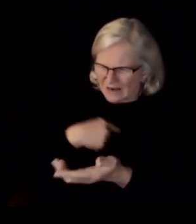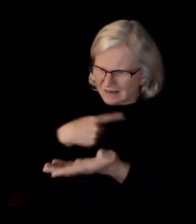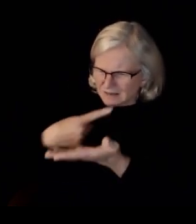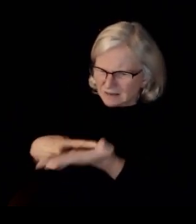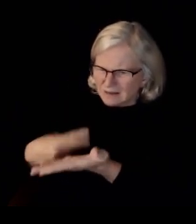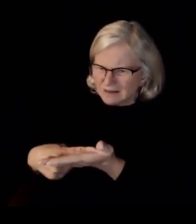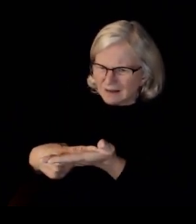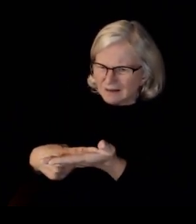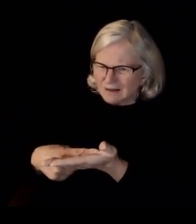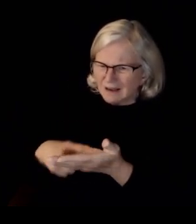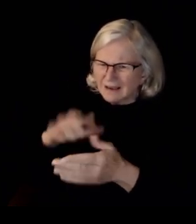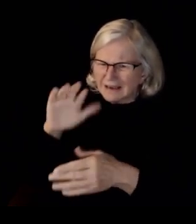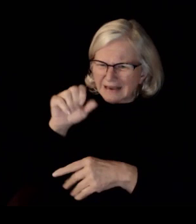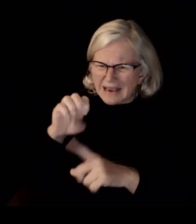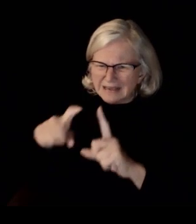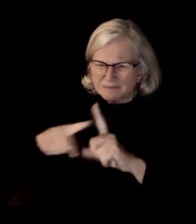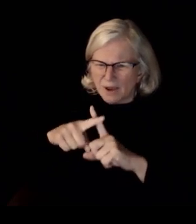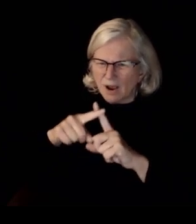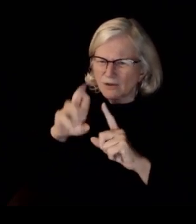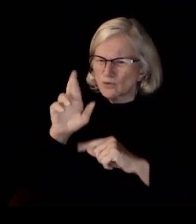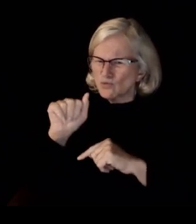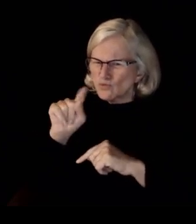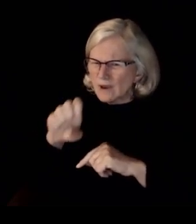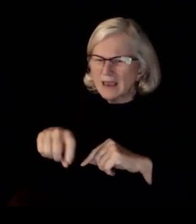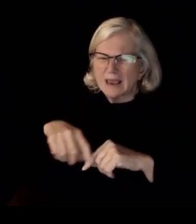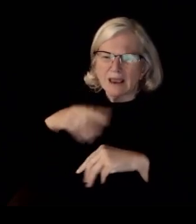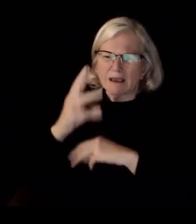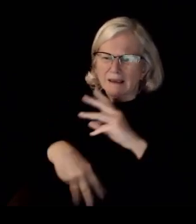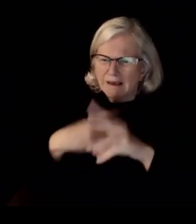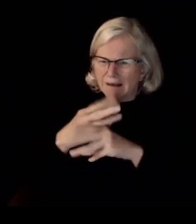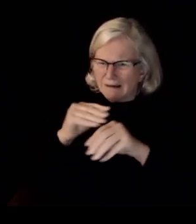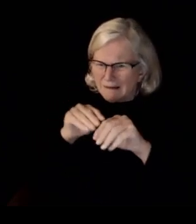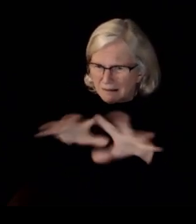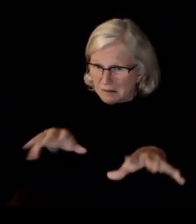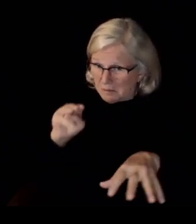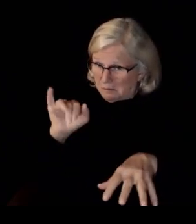how things are generally going in Minnesota. These have been collaborative conversations